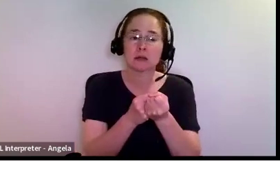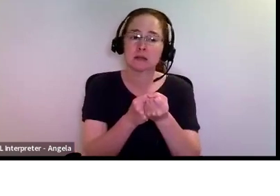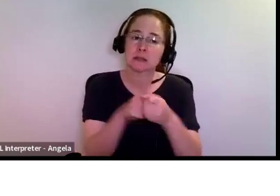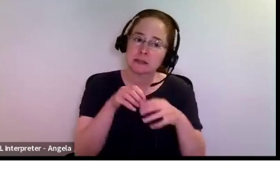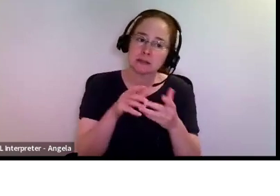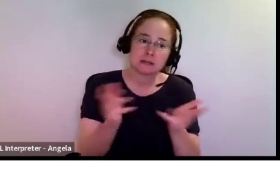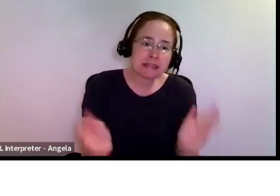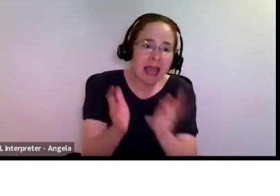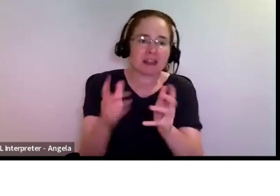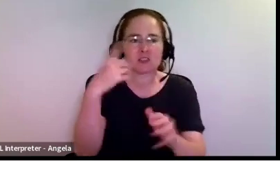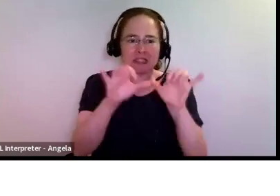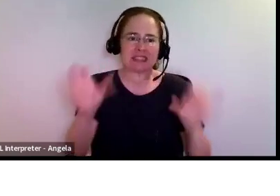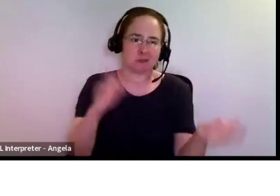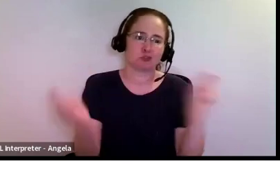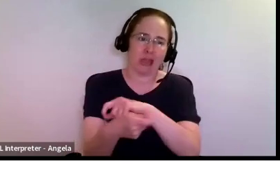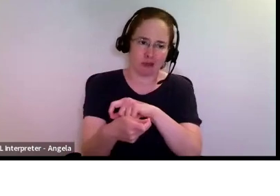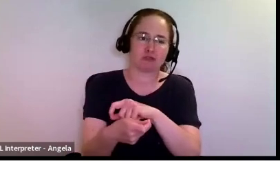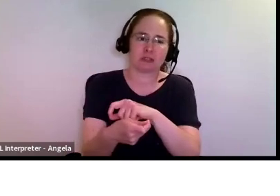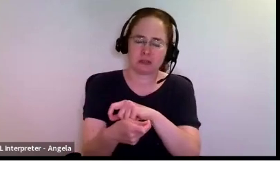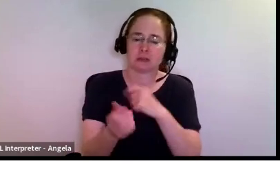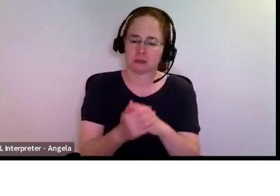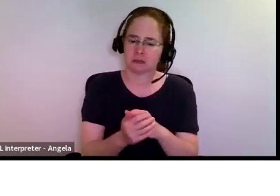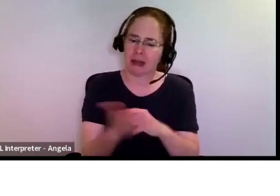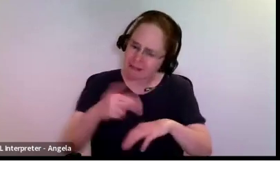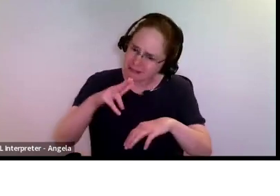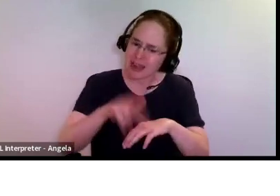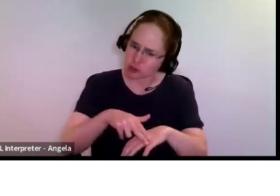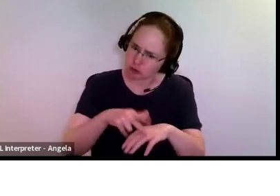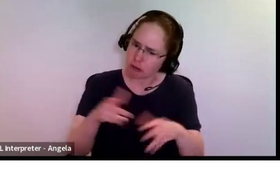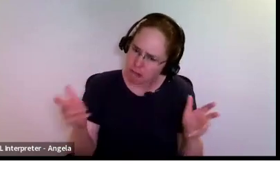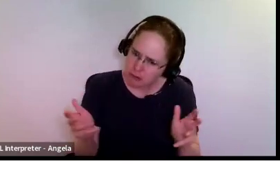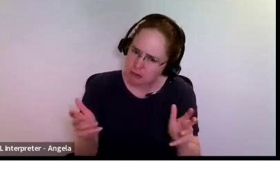change and to lead a national effort to support grassroots